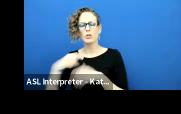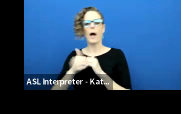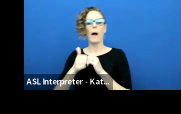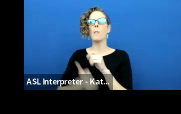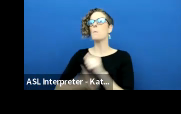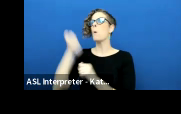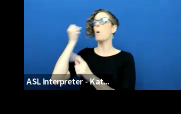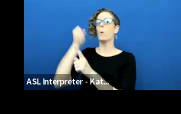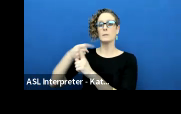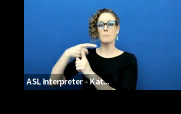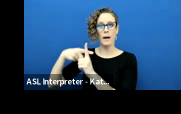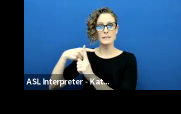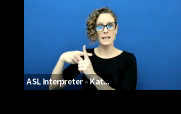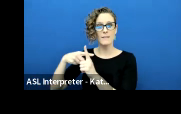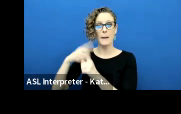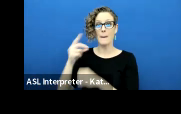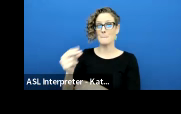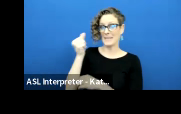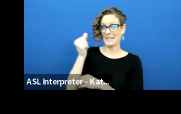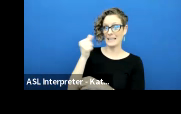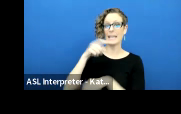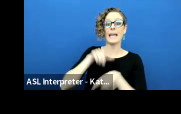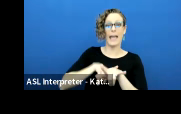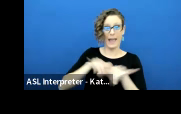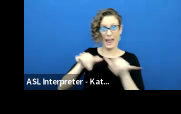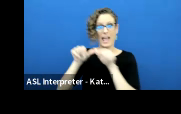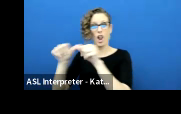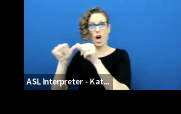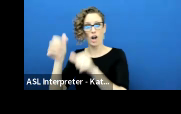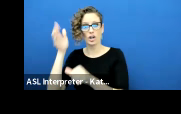immediately and also the long term so some things we can't just do immediately sometimes we have to